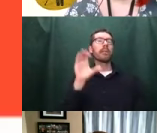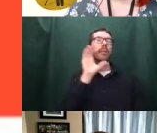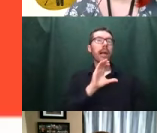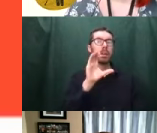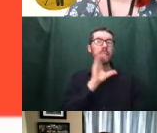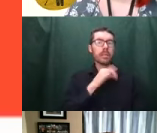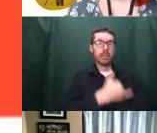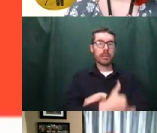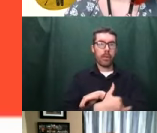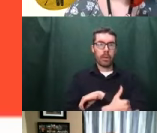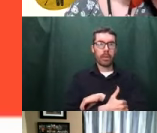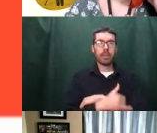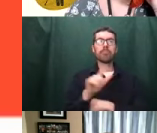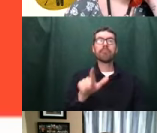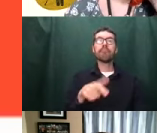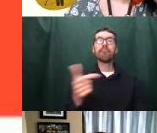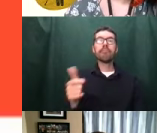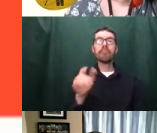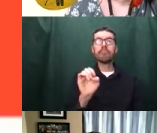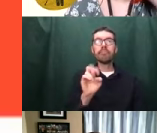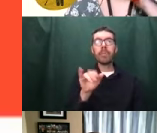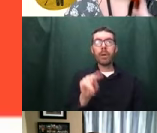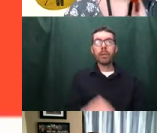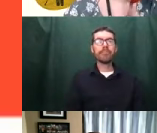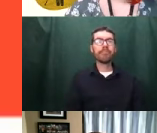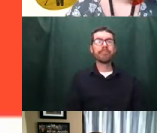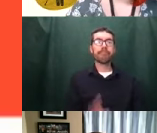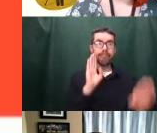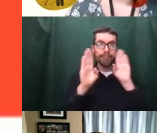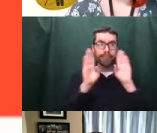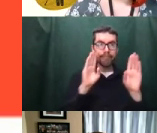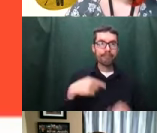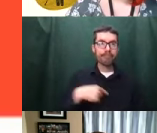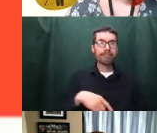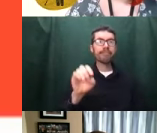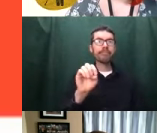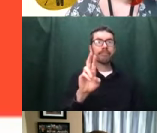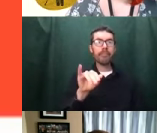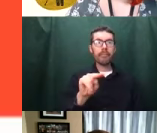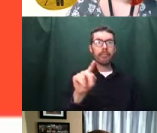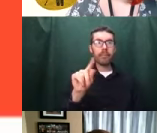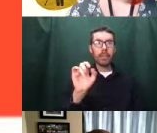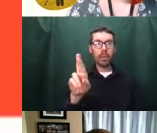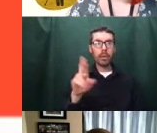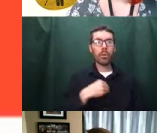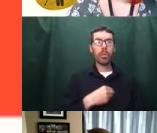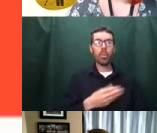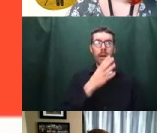Erin: Hello everyone. My name is Erin Taylor. I am a white middle aged woman with short